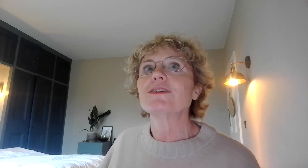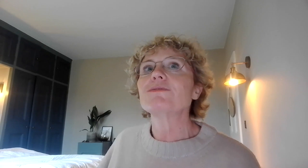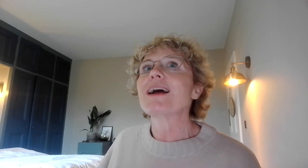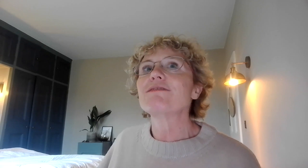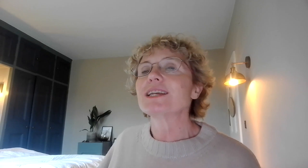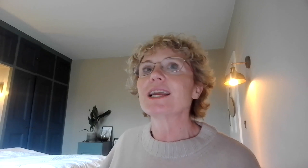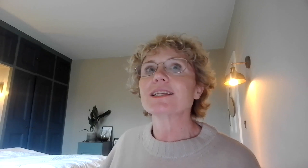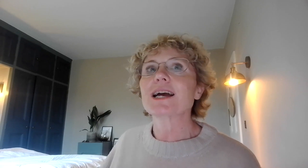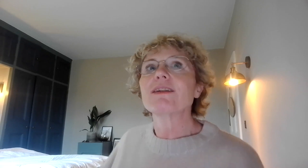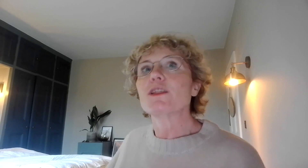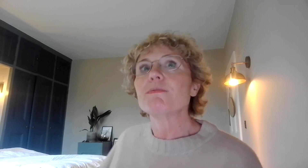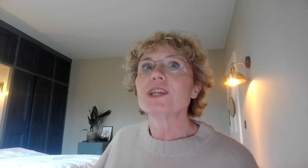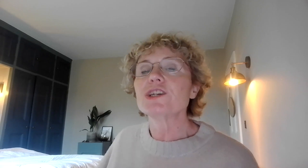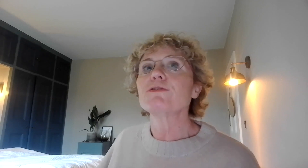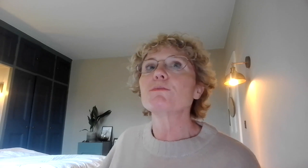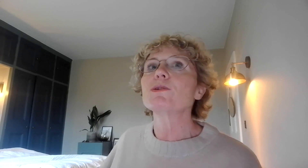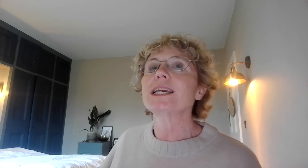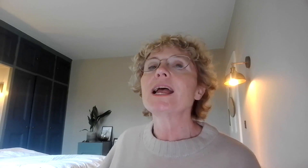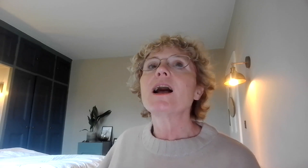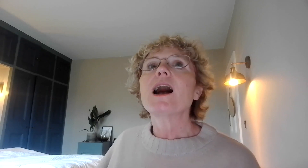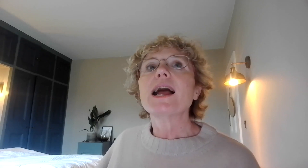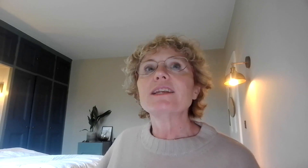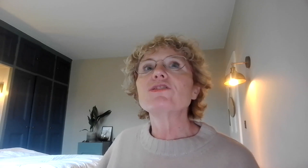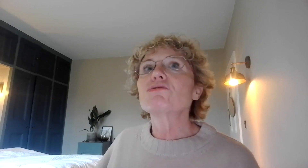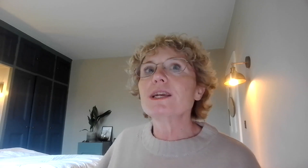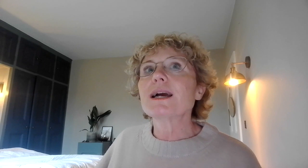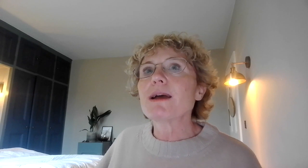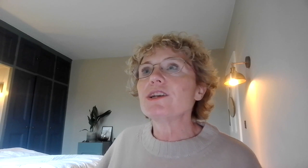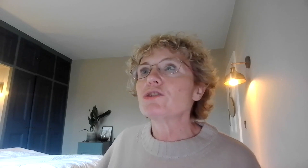Everything it's kind of, like — the position of your body... It's three-dimensional.